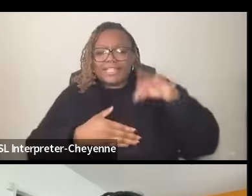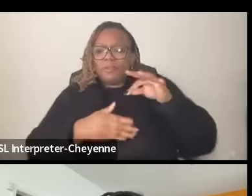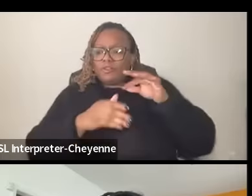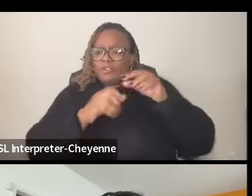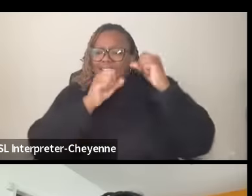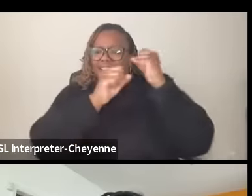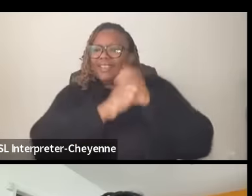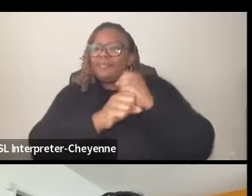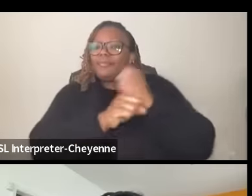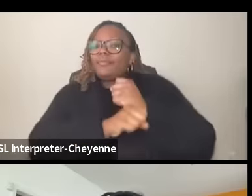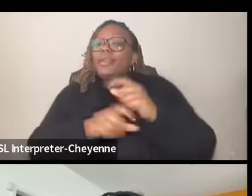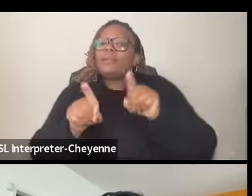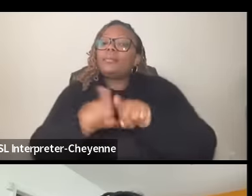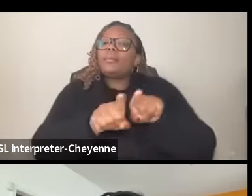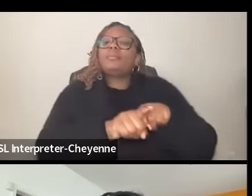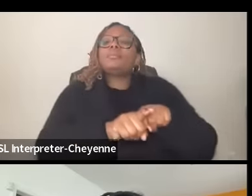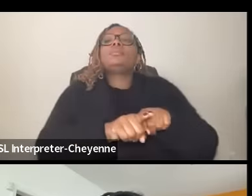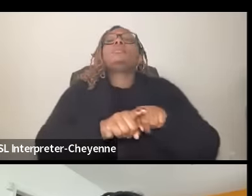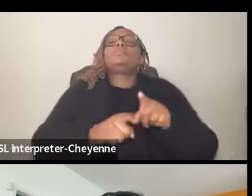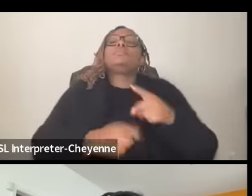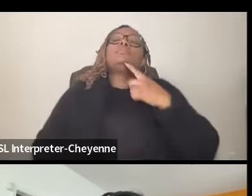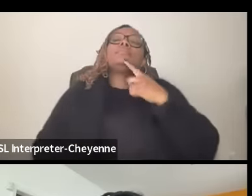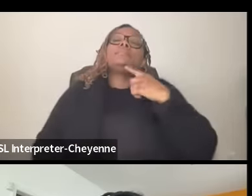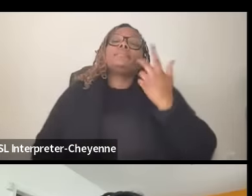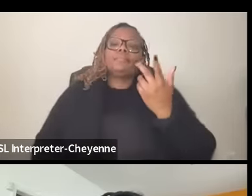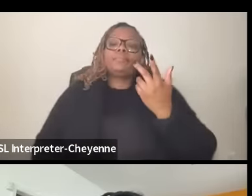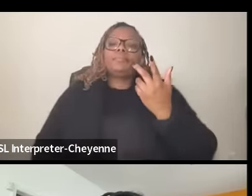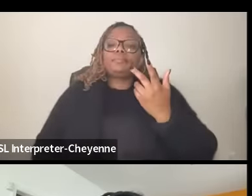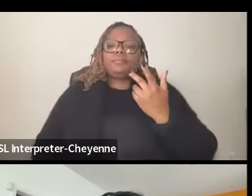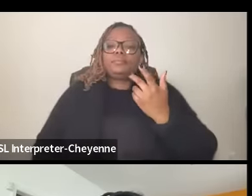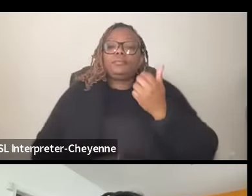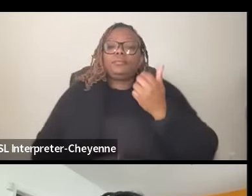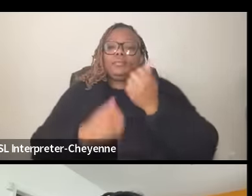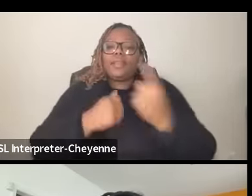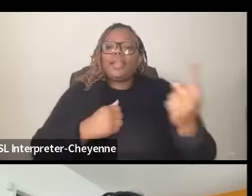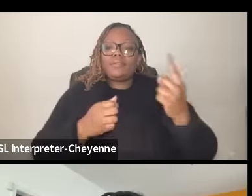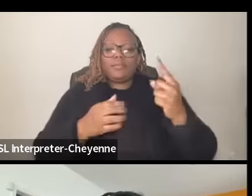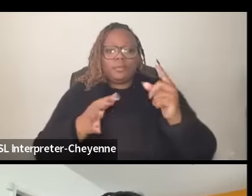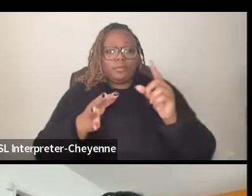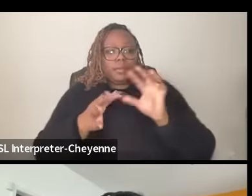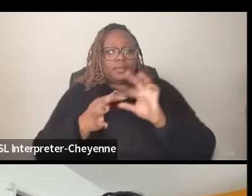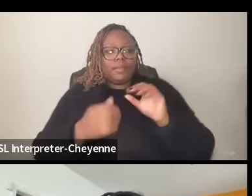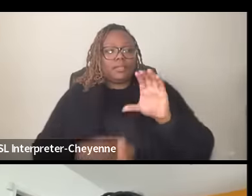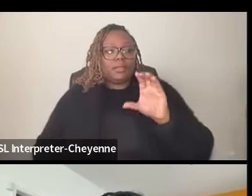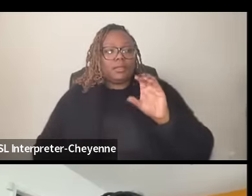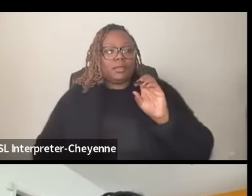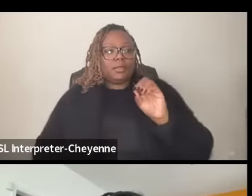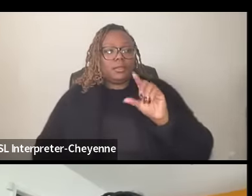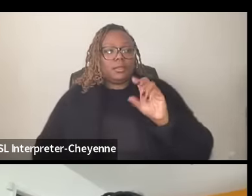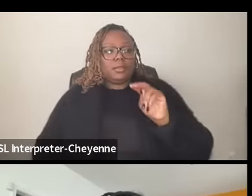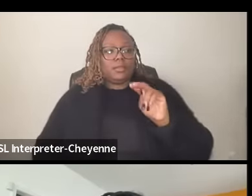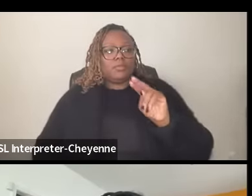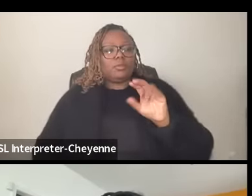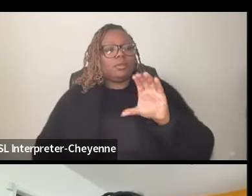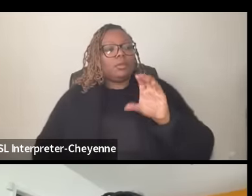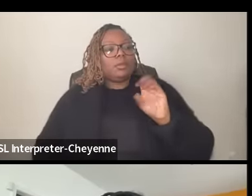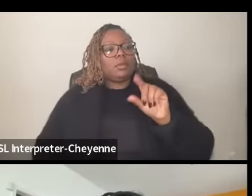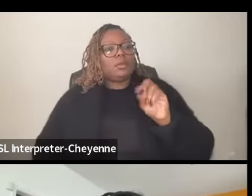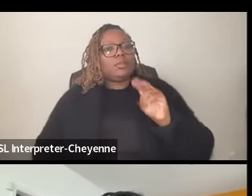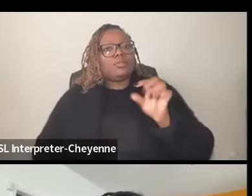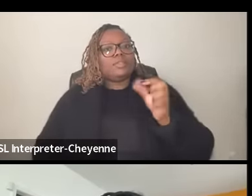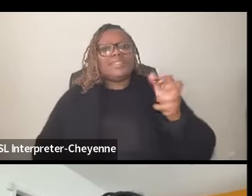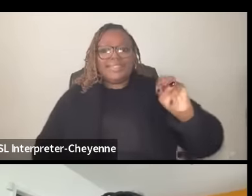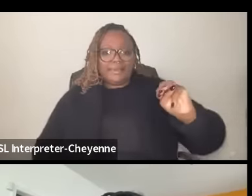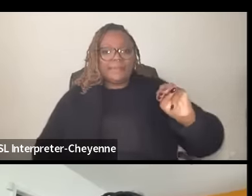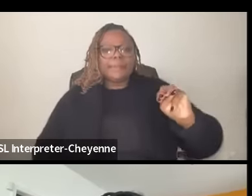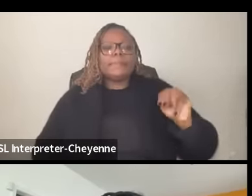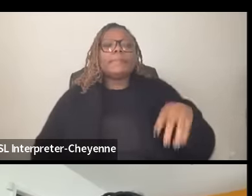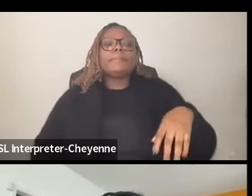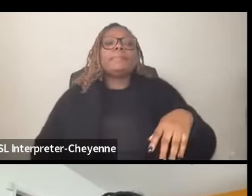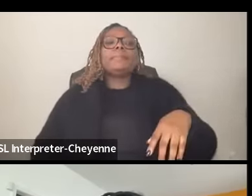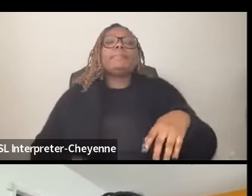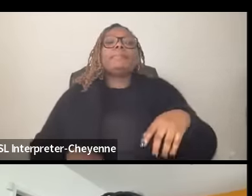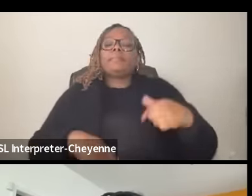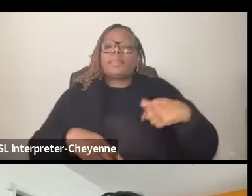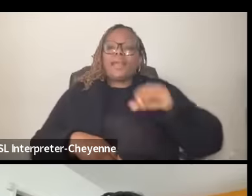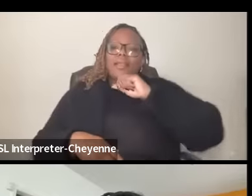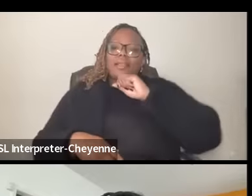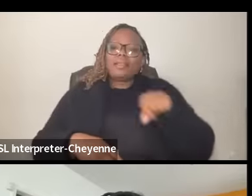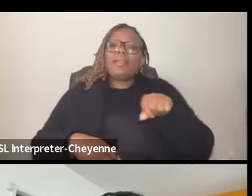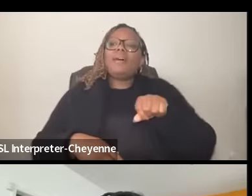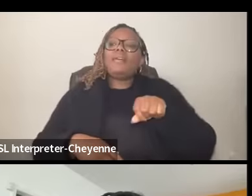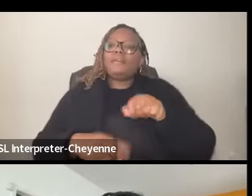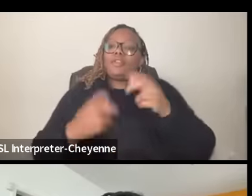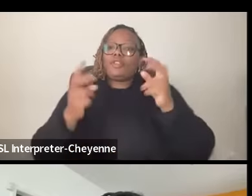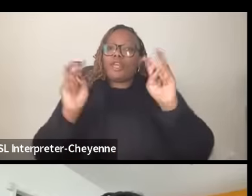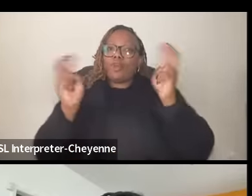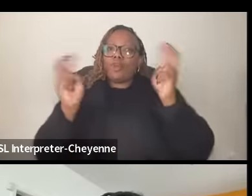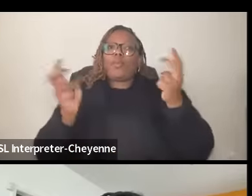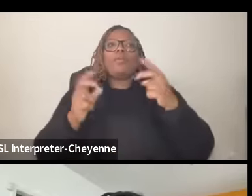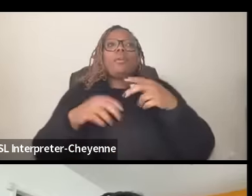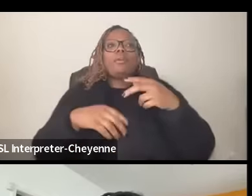say you know everyone mentioned colonialism uh and I do love that quote of uh um Haiti to Palestine